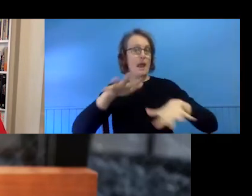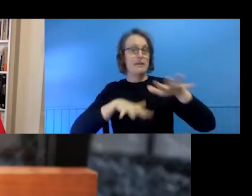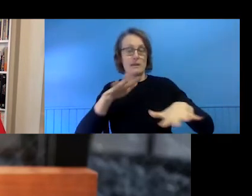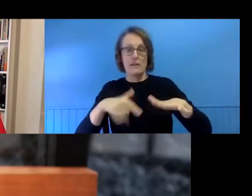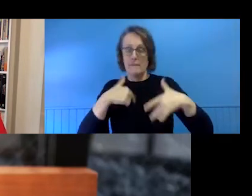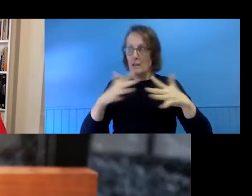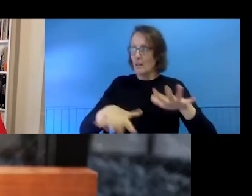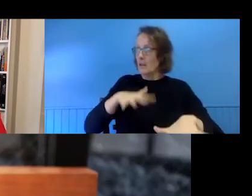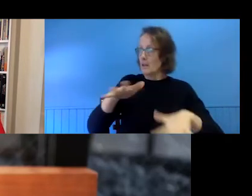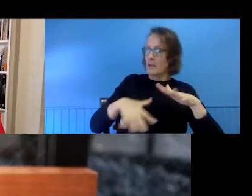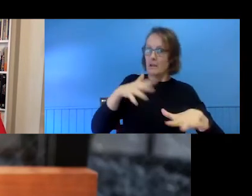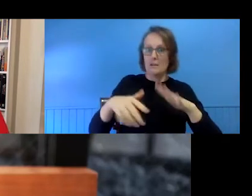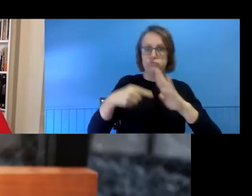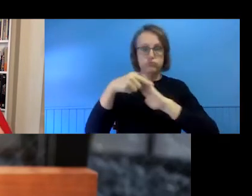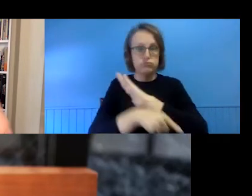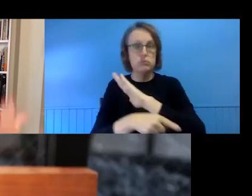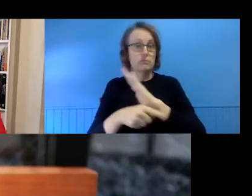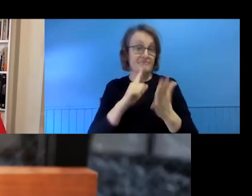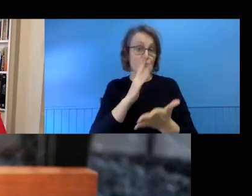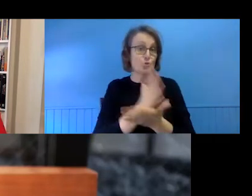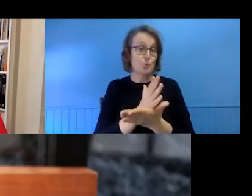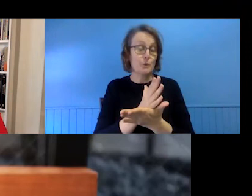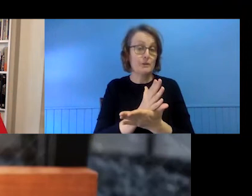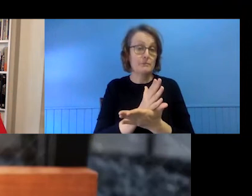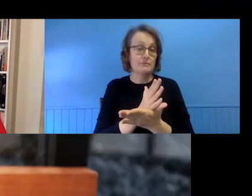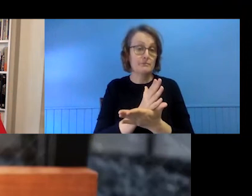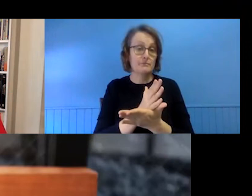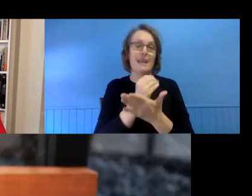that is the truth of the situation. Tip no. 3, I suggested you